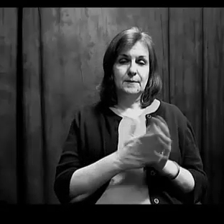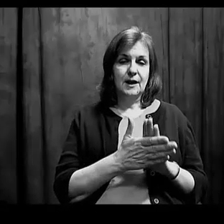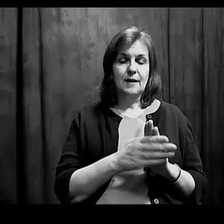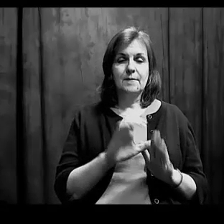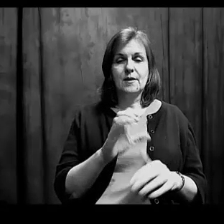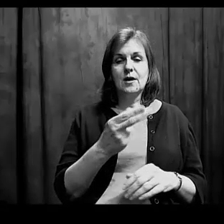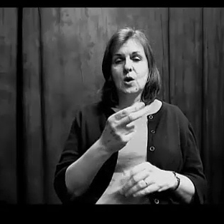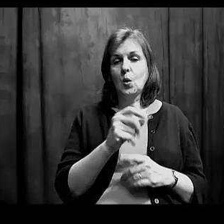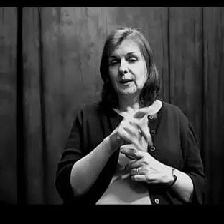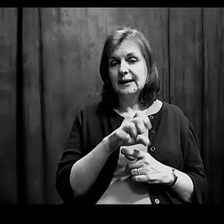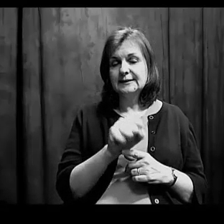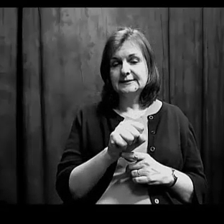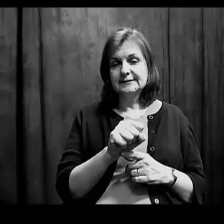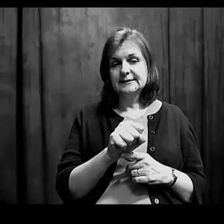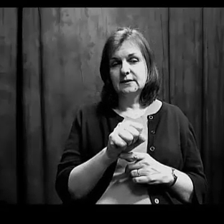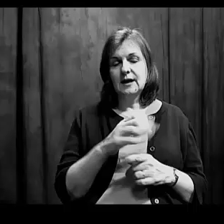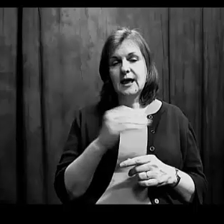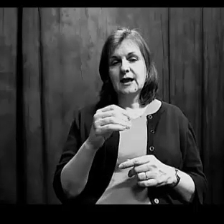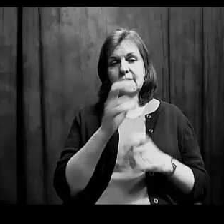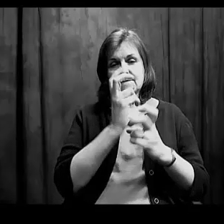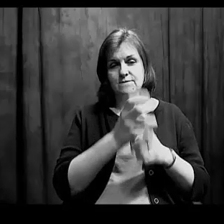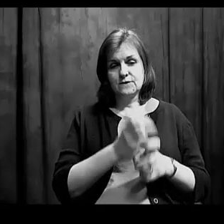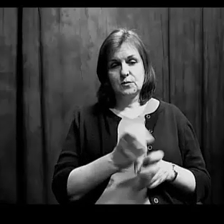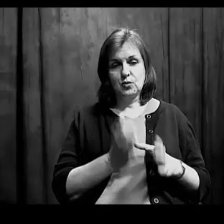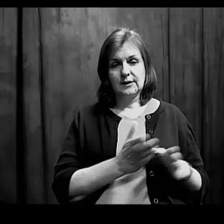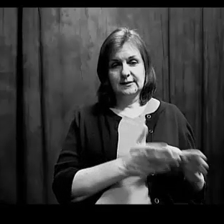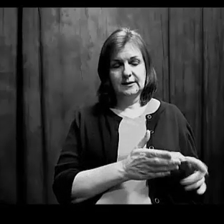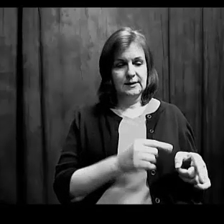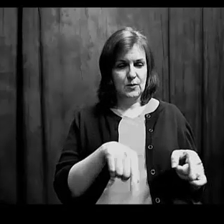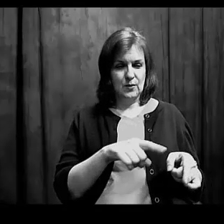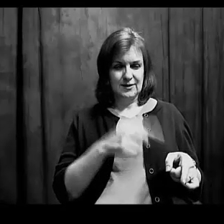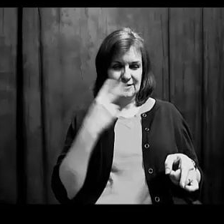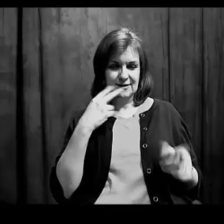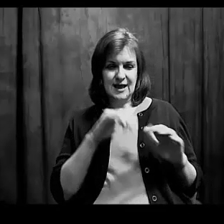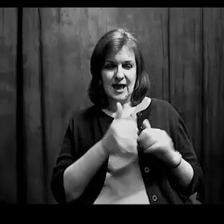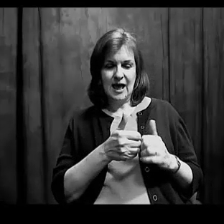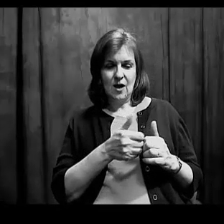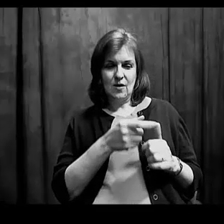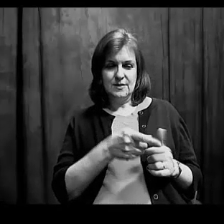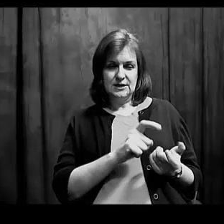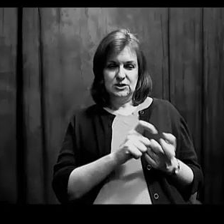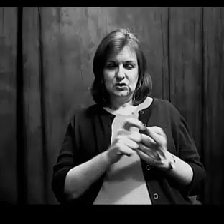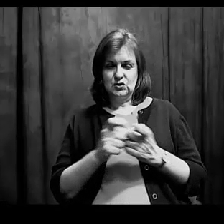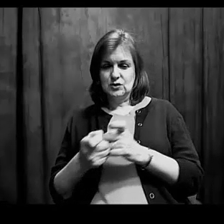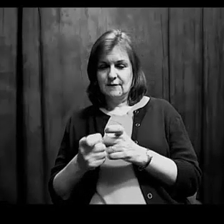chordates and vertebrates we have to think about how this transition may occur